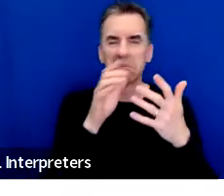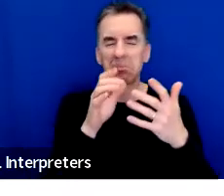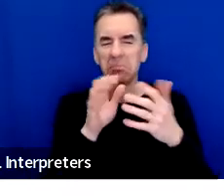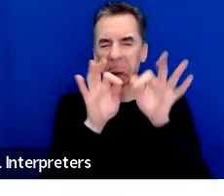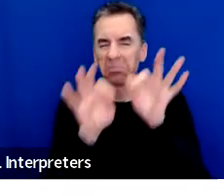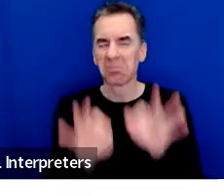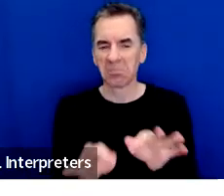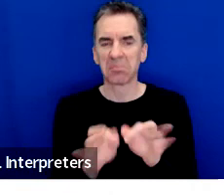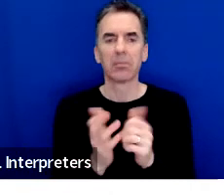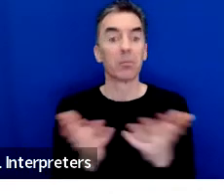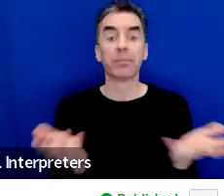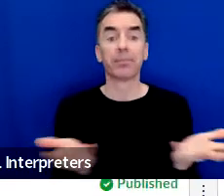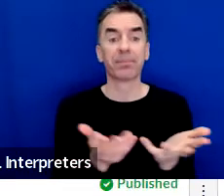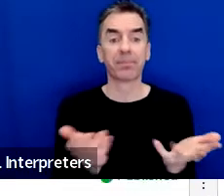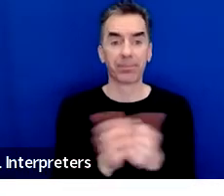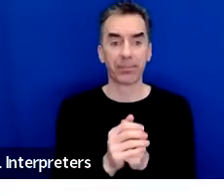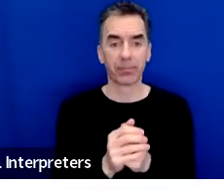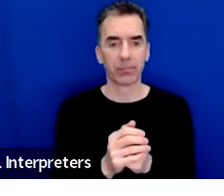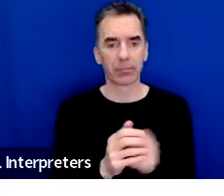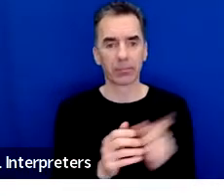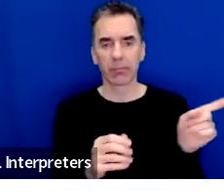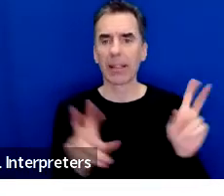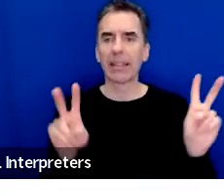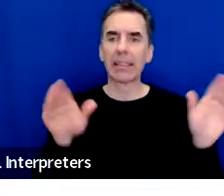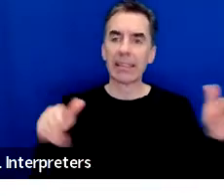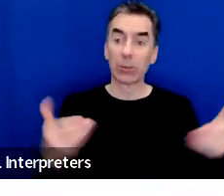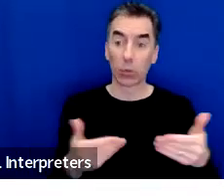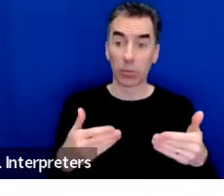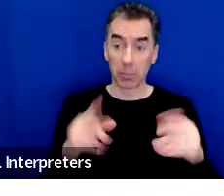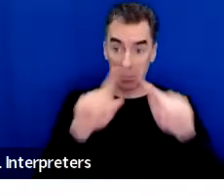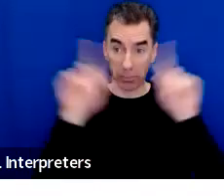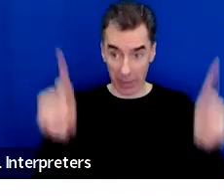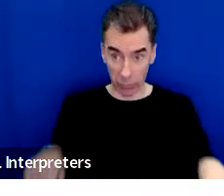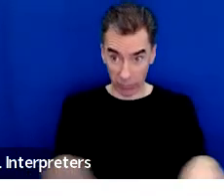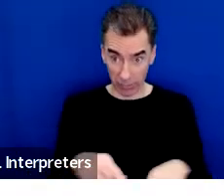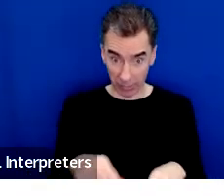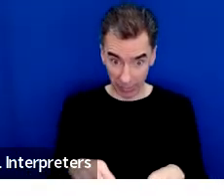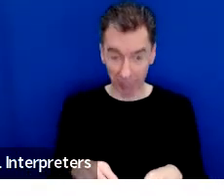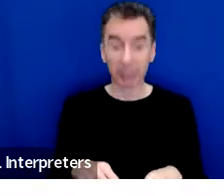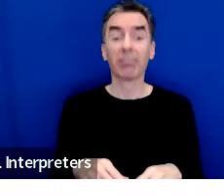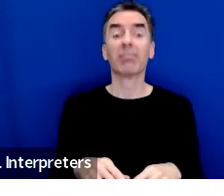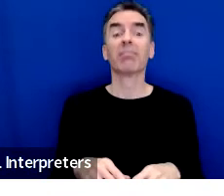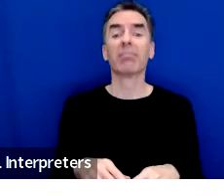we start off with the, the intro page and it has what they're supposed to do.